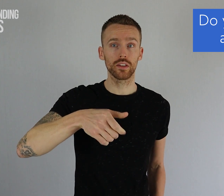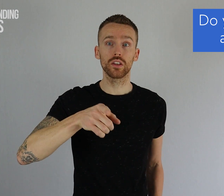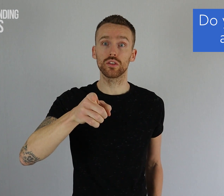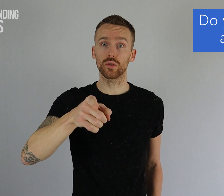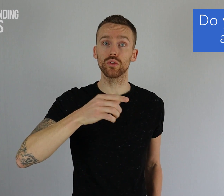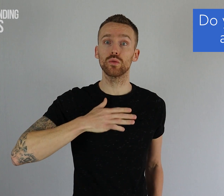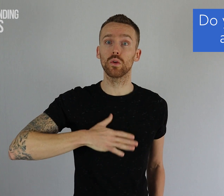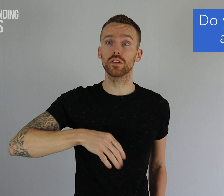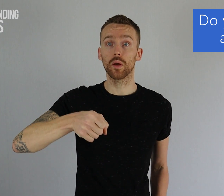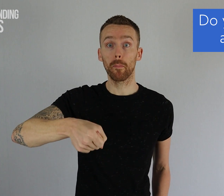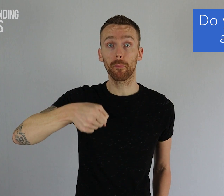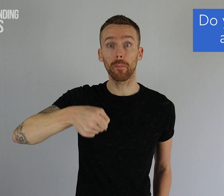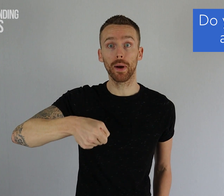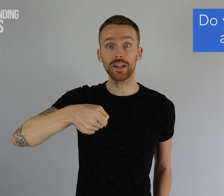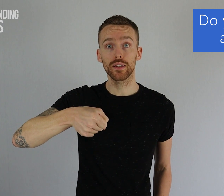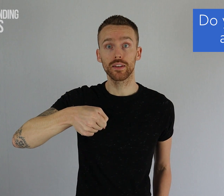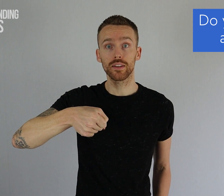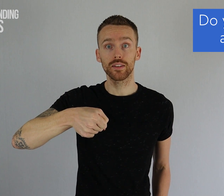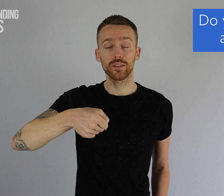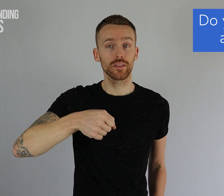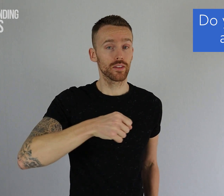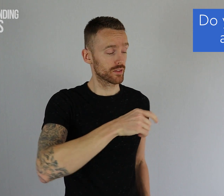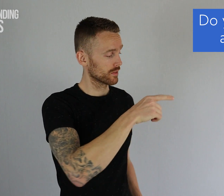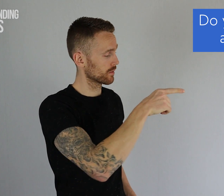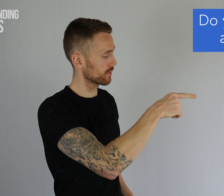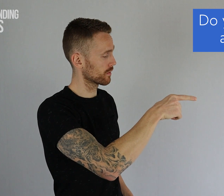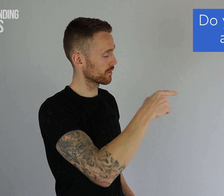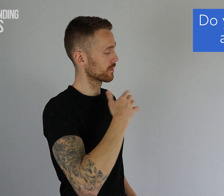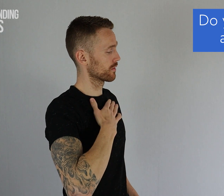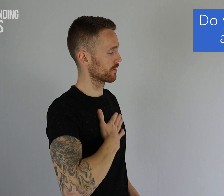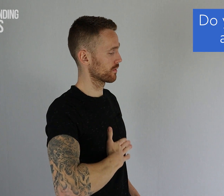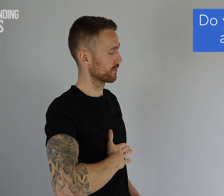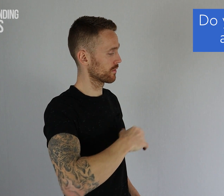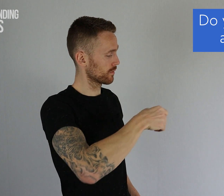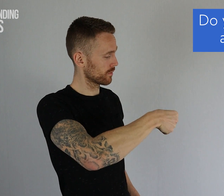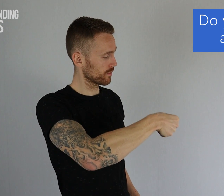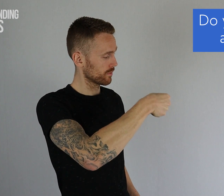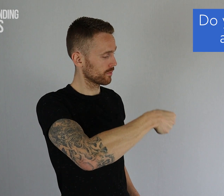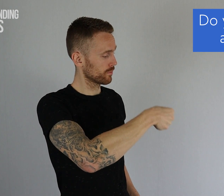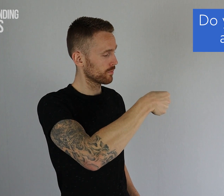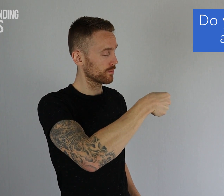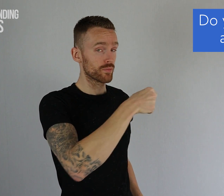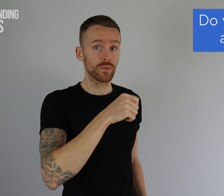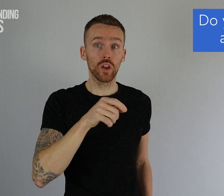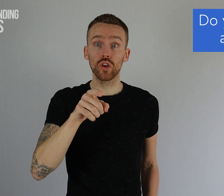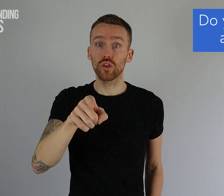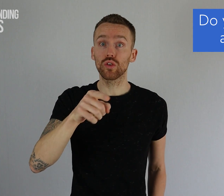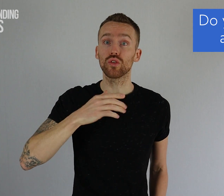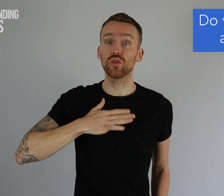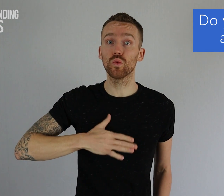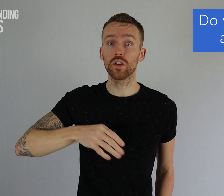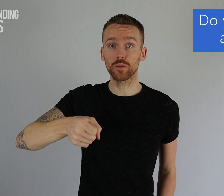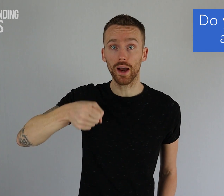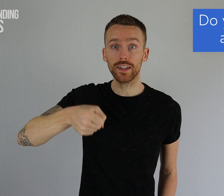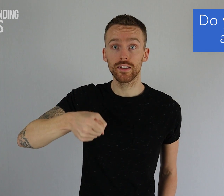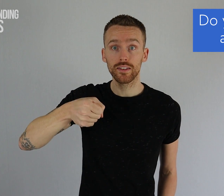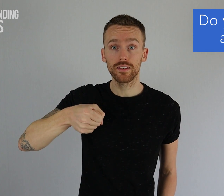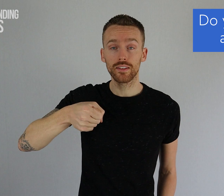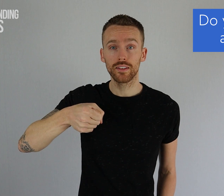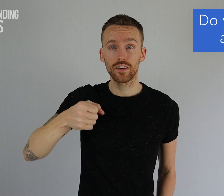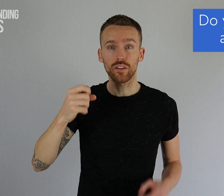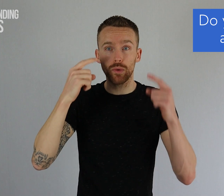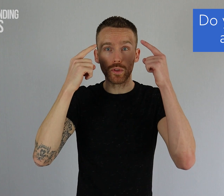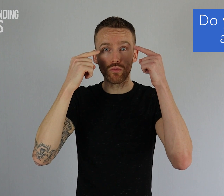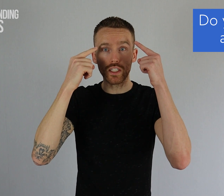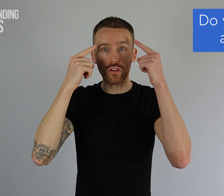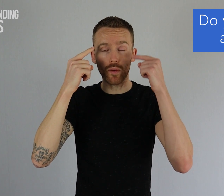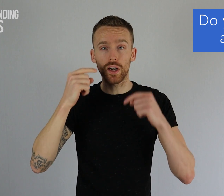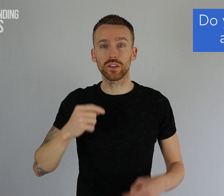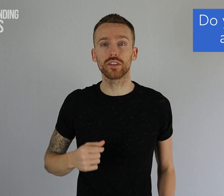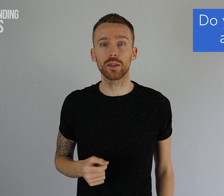twice. So you want bag? You want bag? Remember to raise your eyebrows at the same